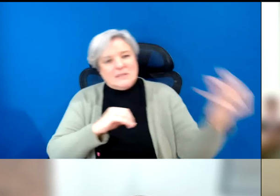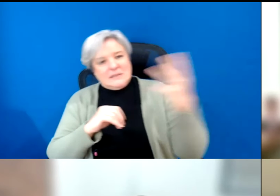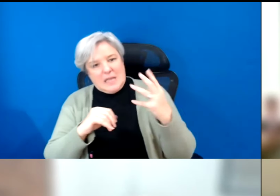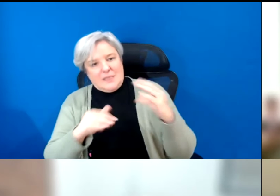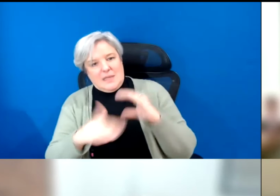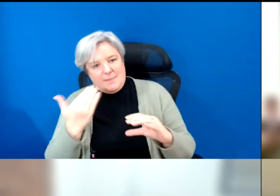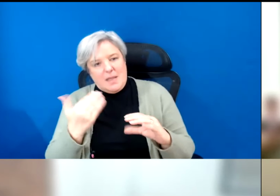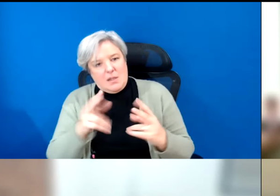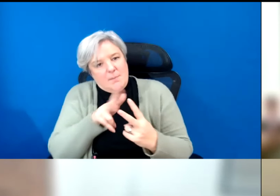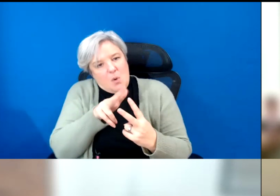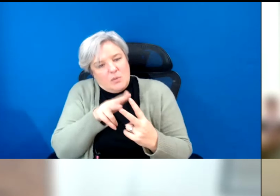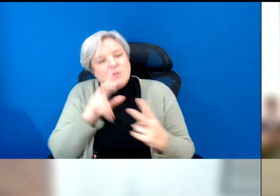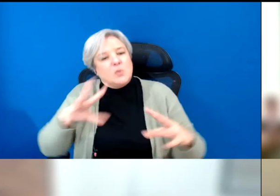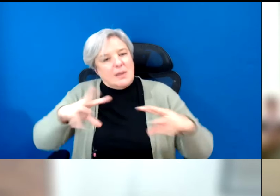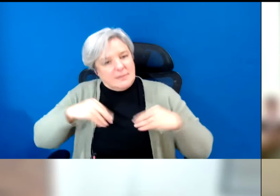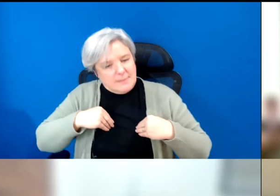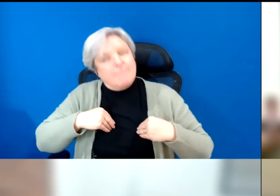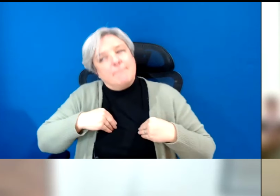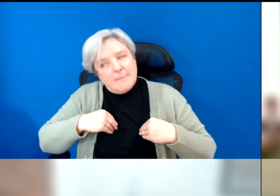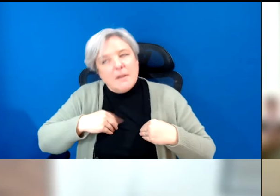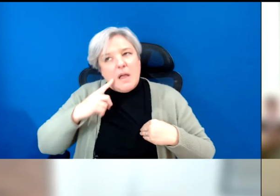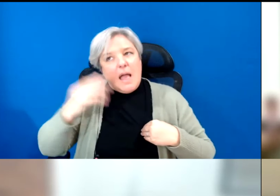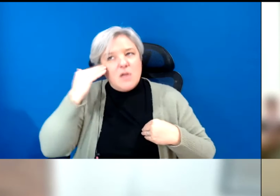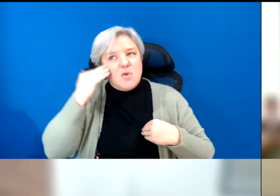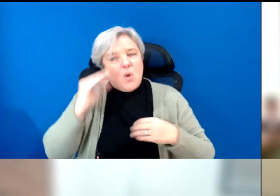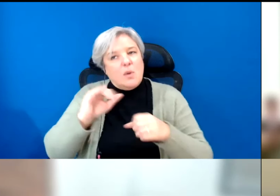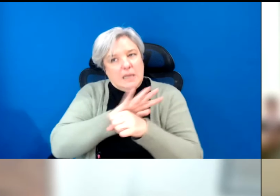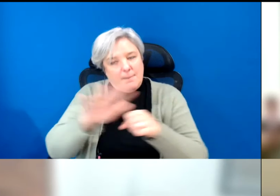because in the past there have been instances where new faculty don't